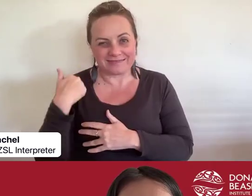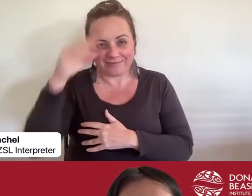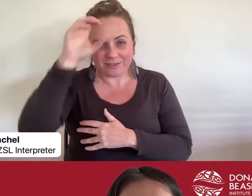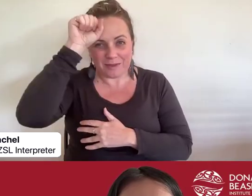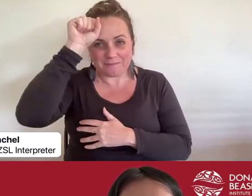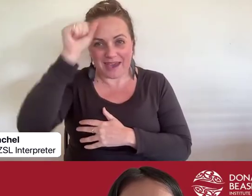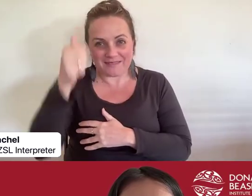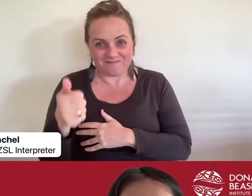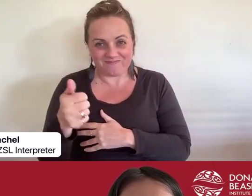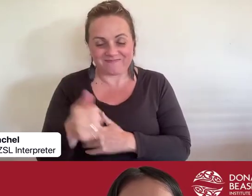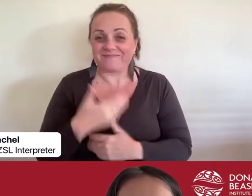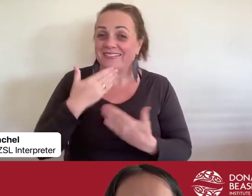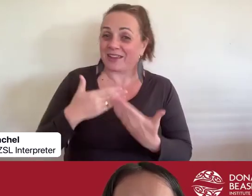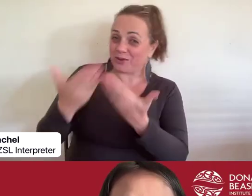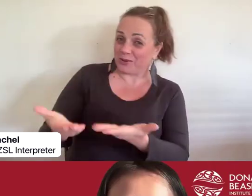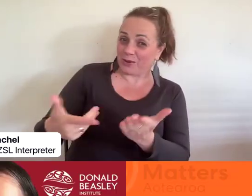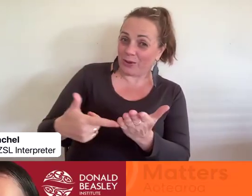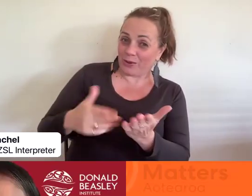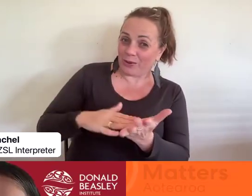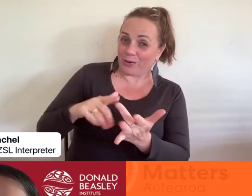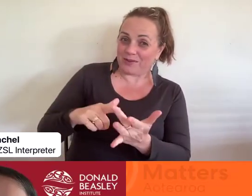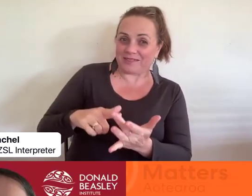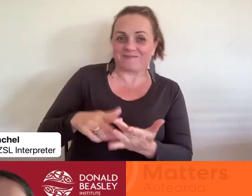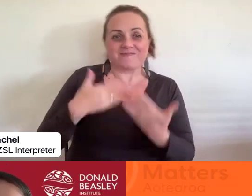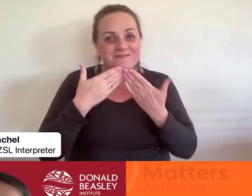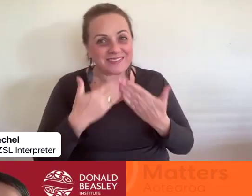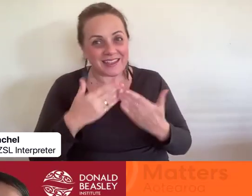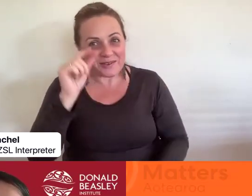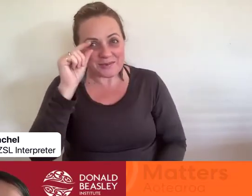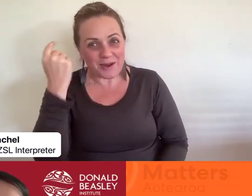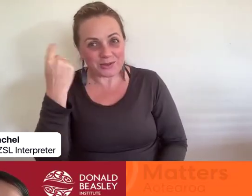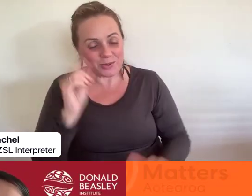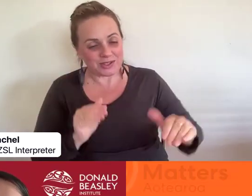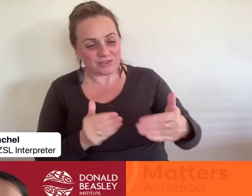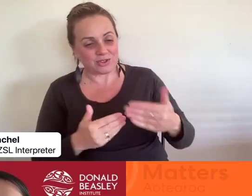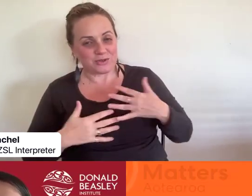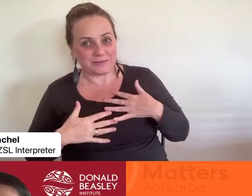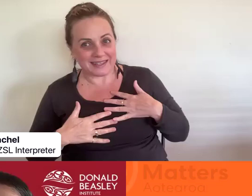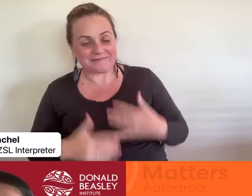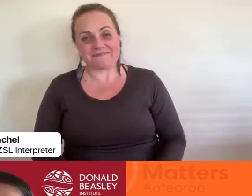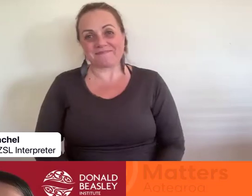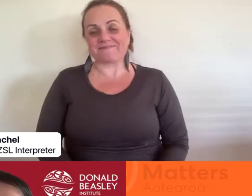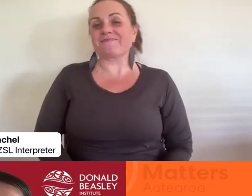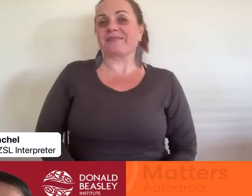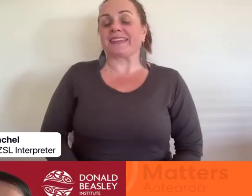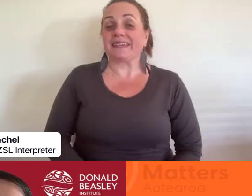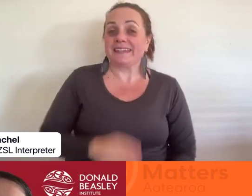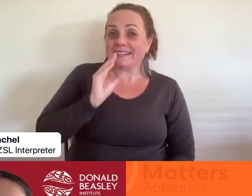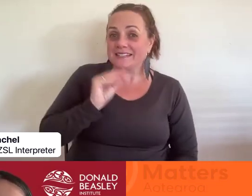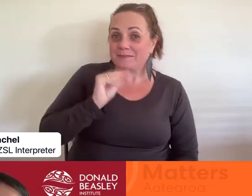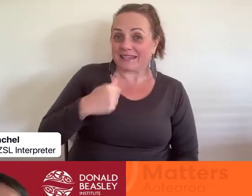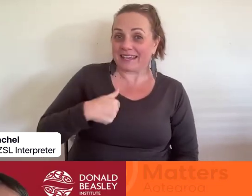to you, Umi. Kia ora, Mojo, thank you for the introduction. This is Umi speaking and it is my